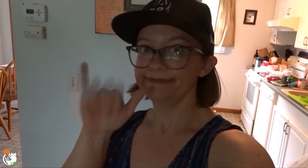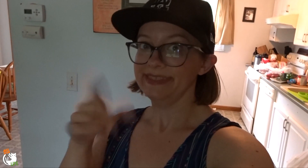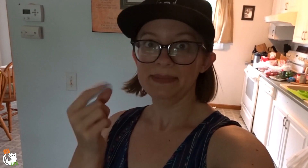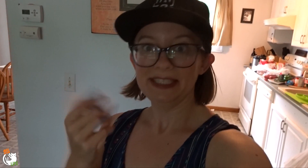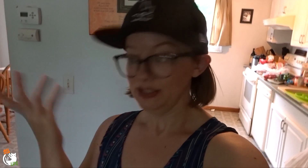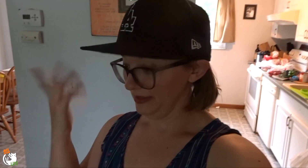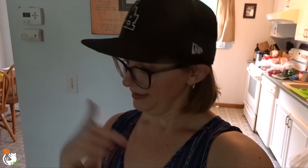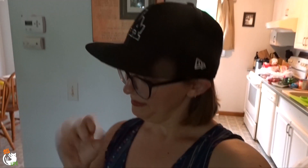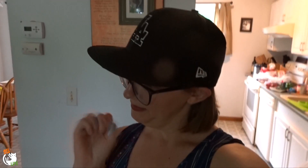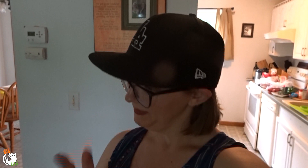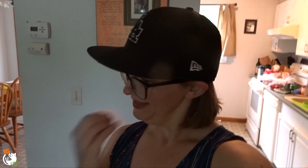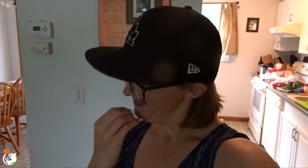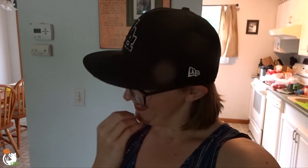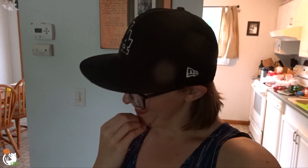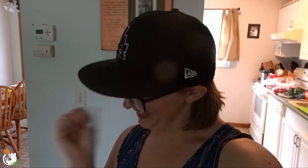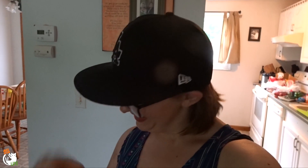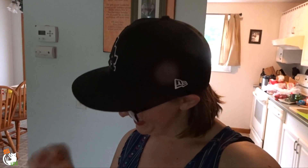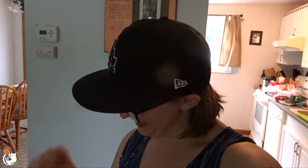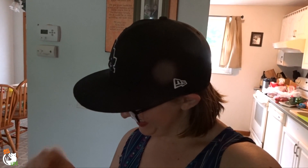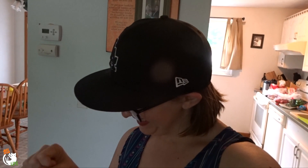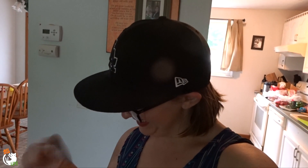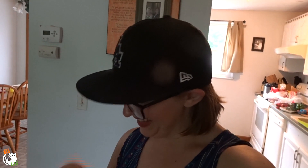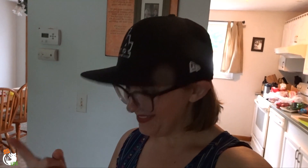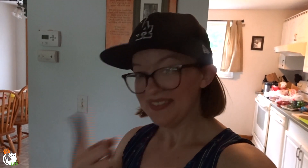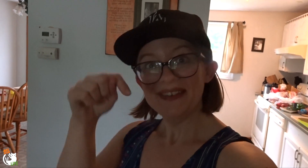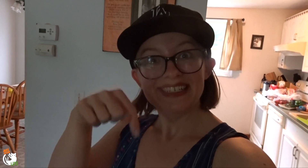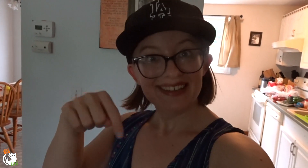Yup, that's what he's doing. Yep, I'm going to put away the food.